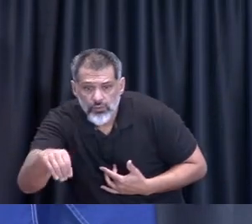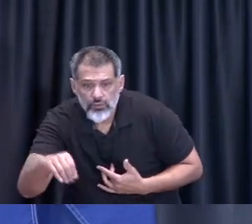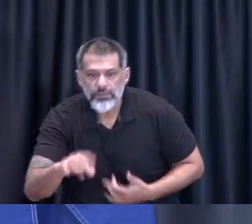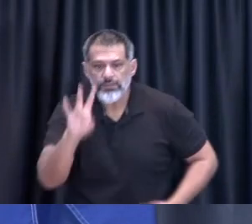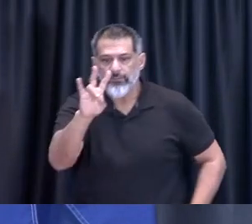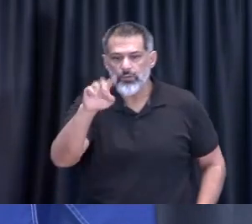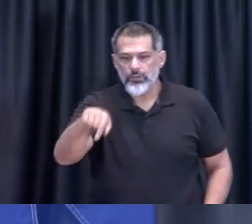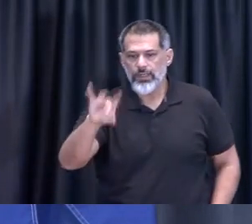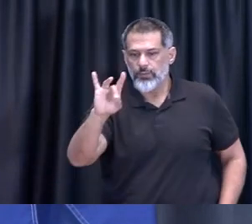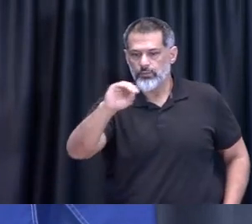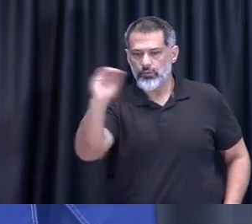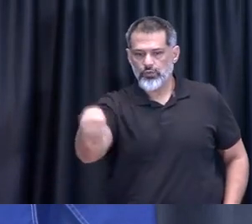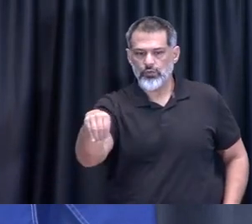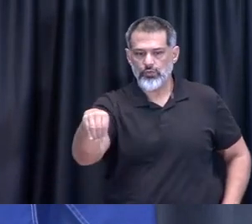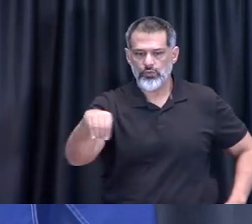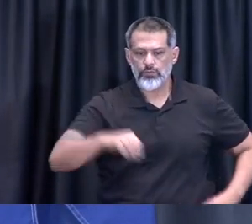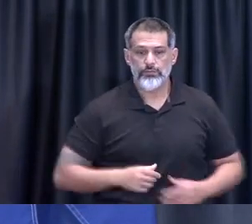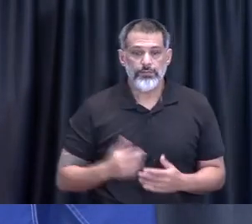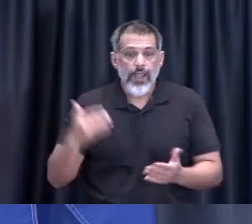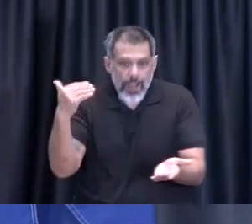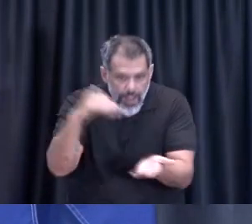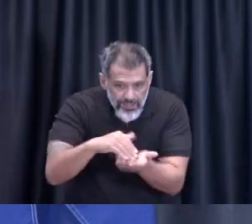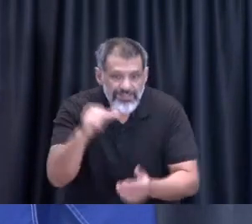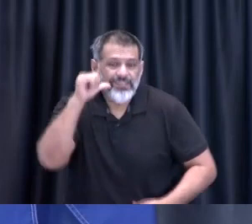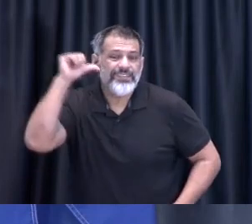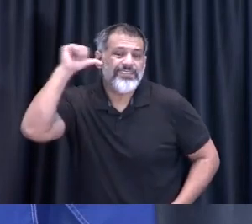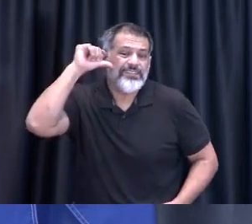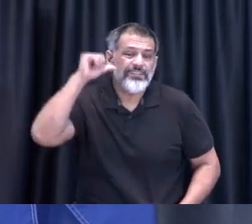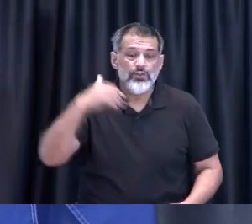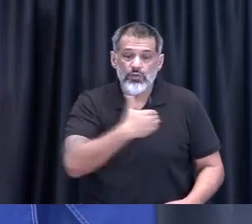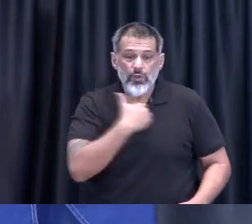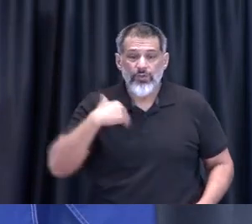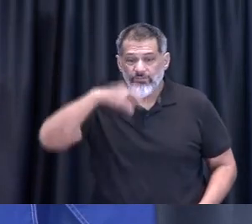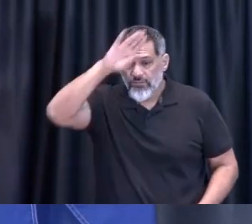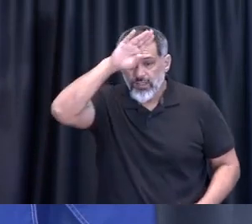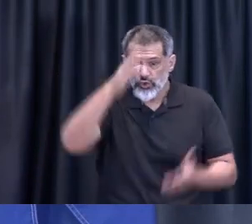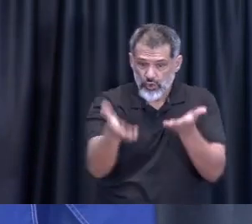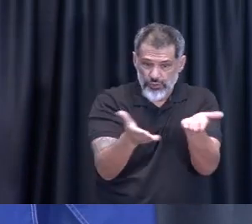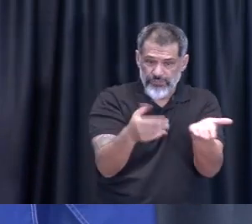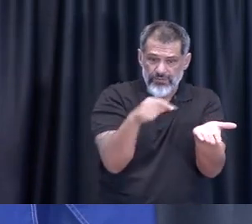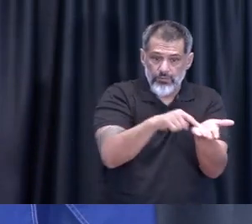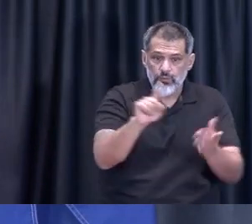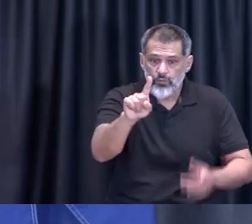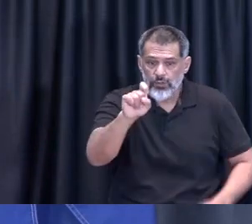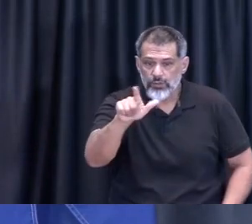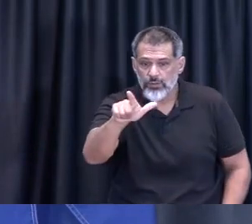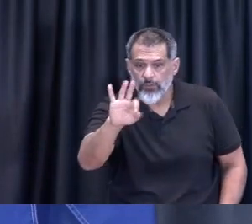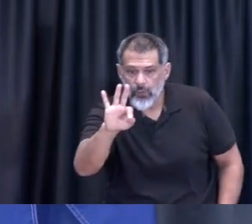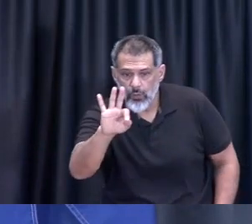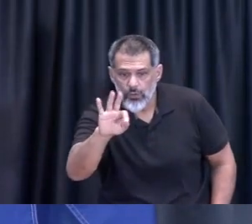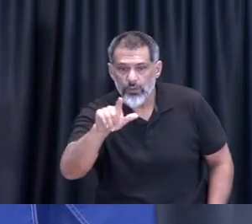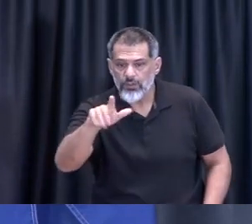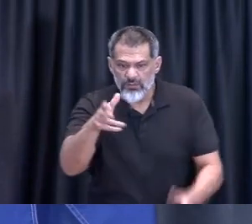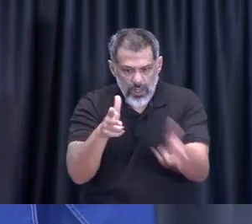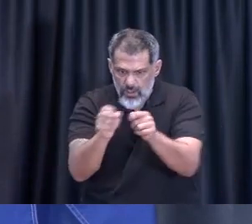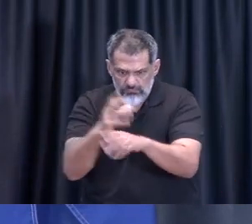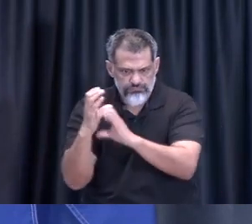Also, yesterday, Toronto Fire Services operated with all 124 frontline trucks and crews in service